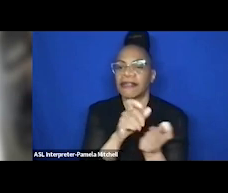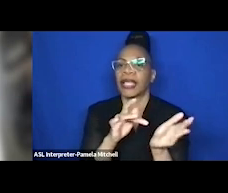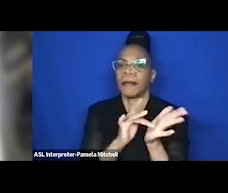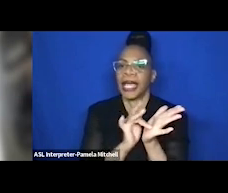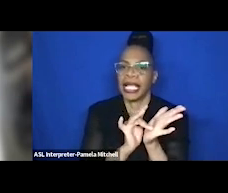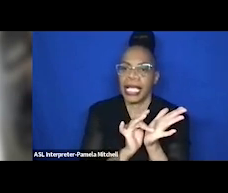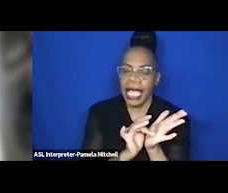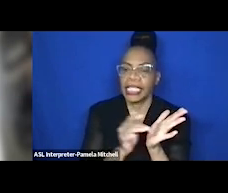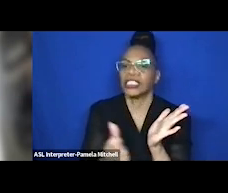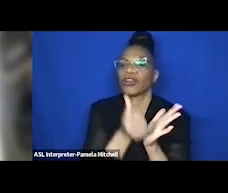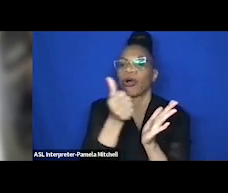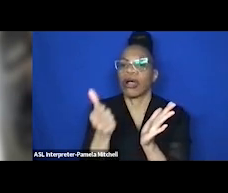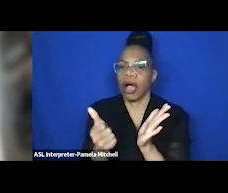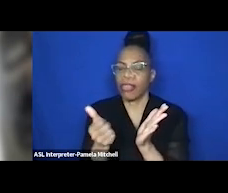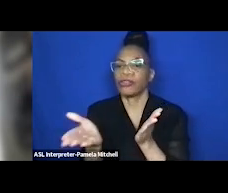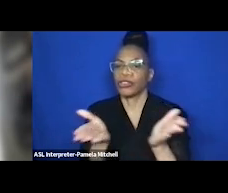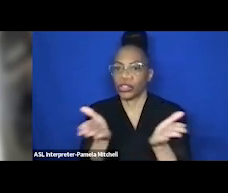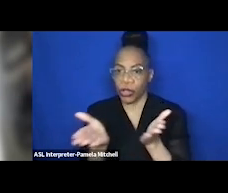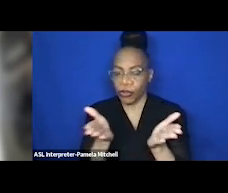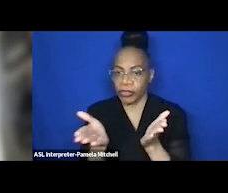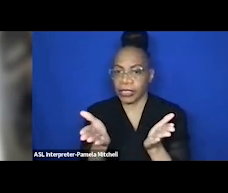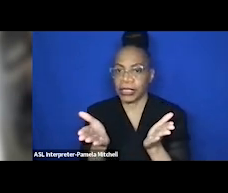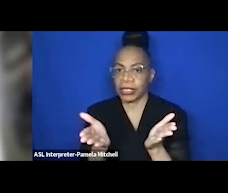or other services to signify